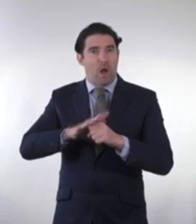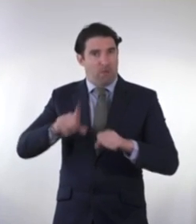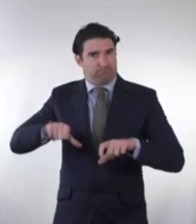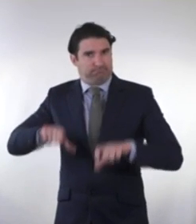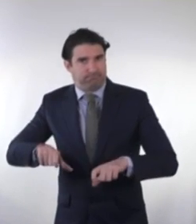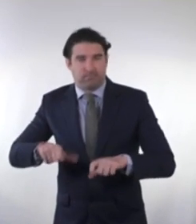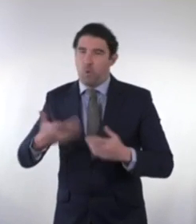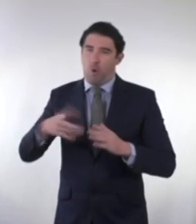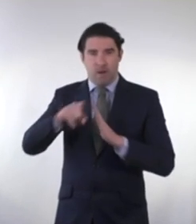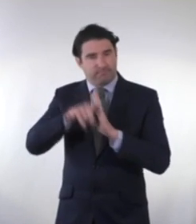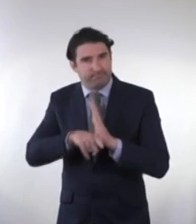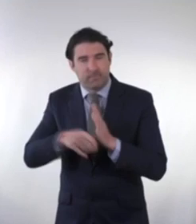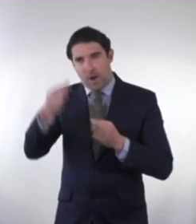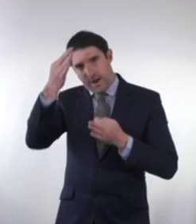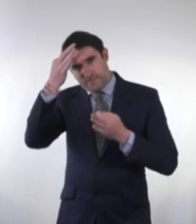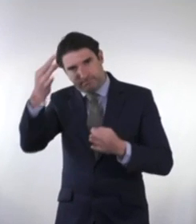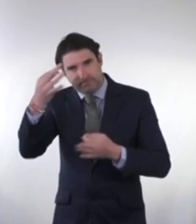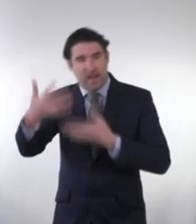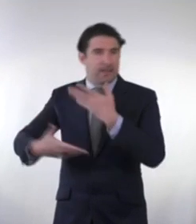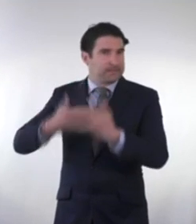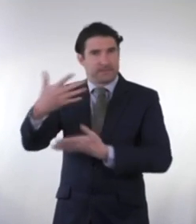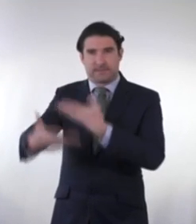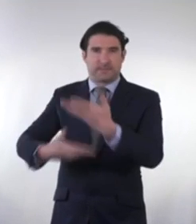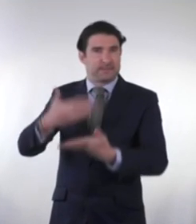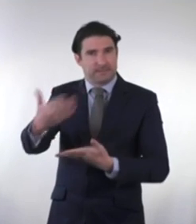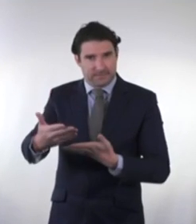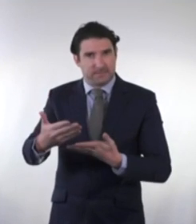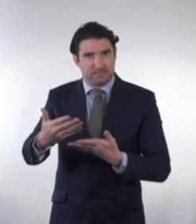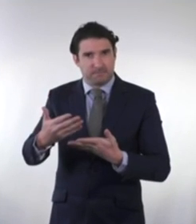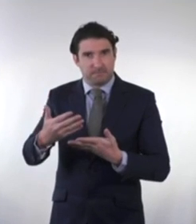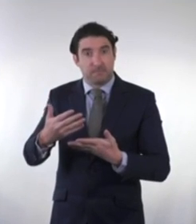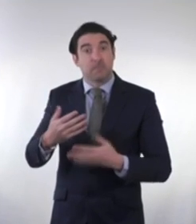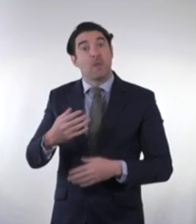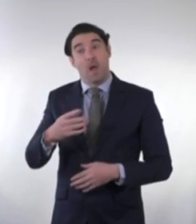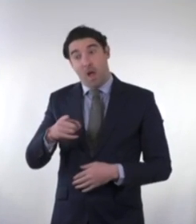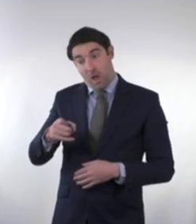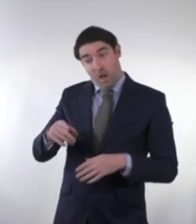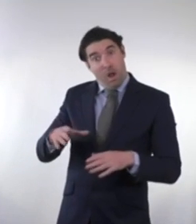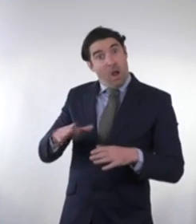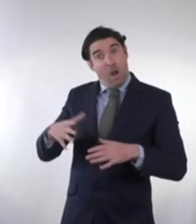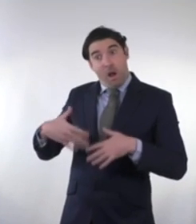accelerate the introduction of electric, zero-emission and quieter vehicles